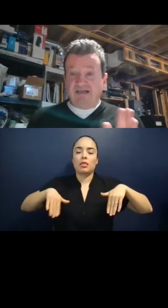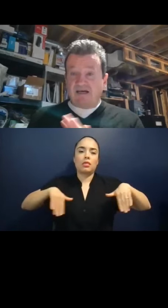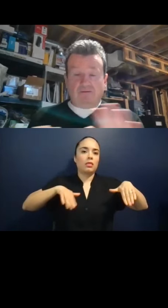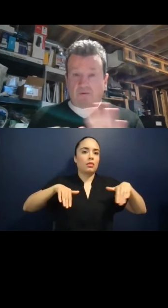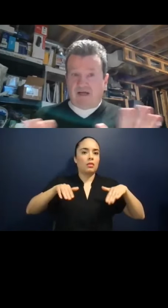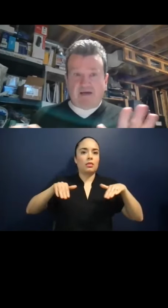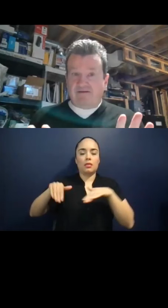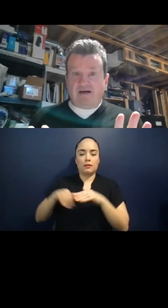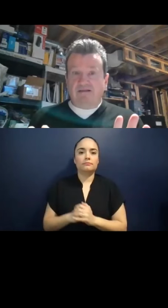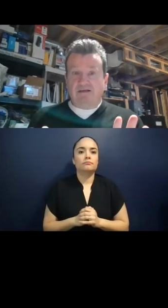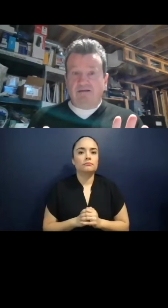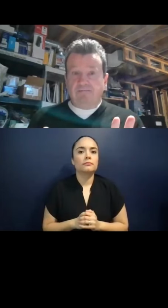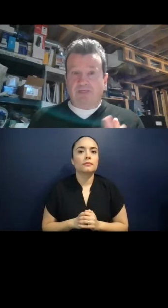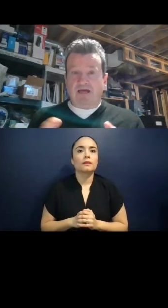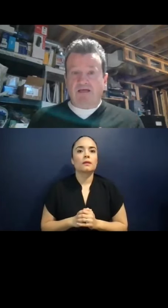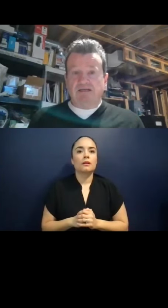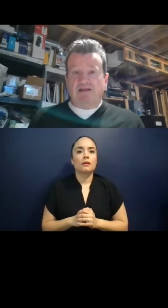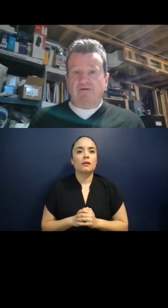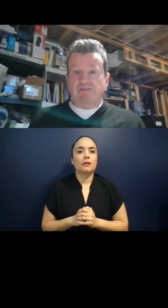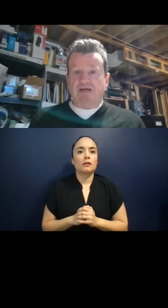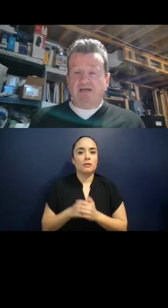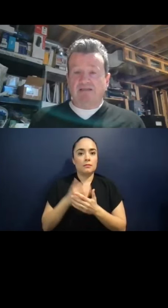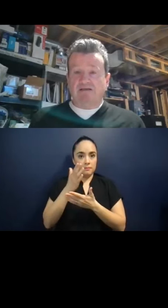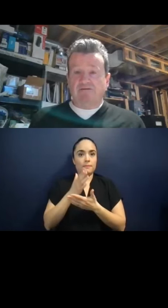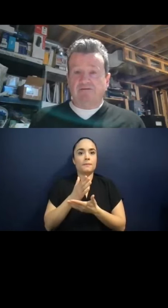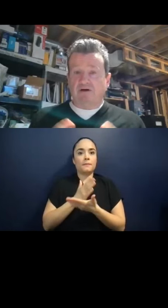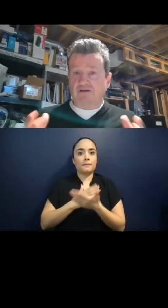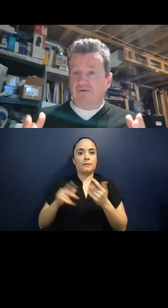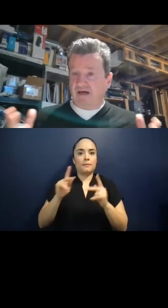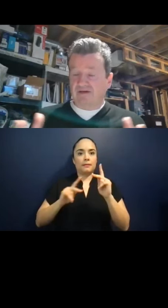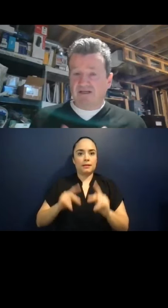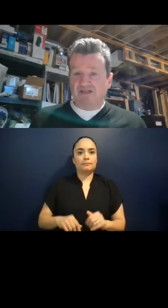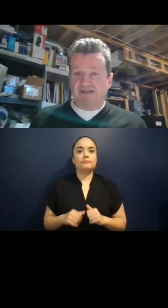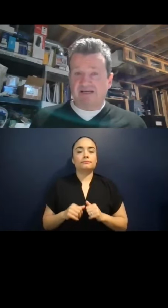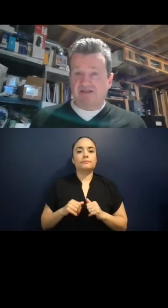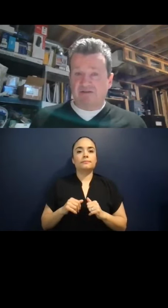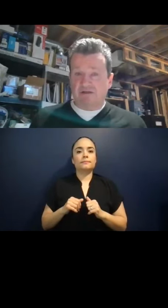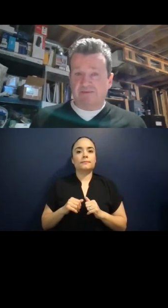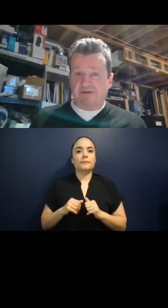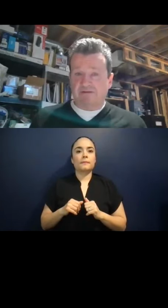Next slide.